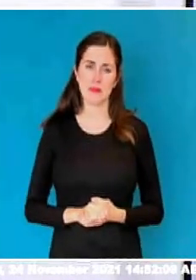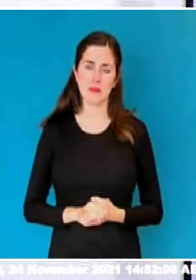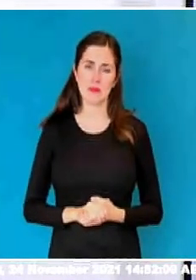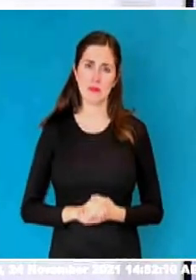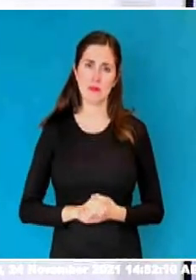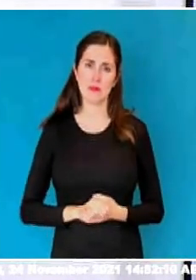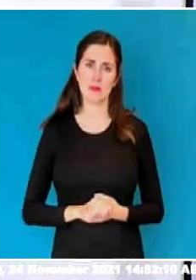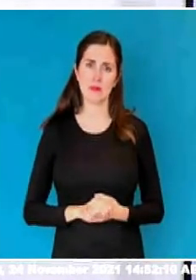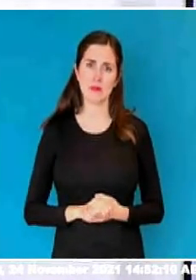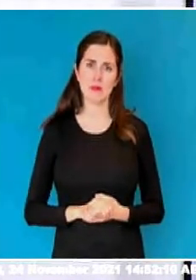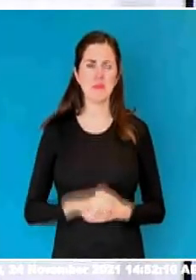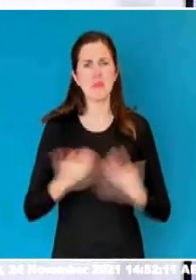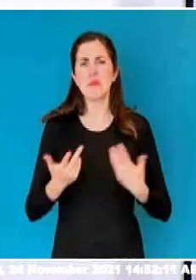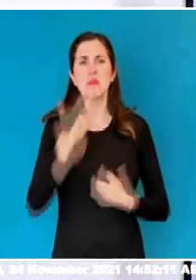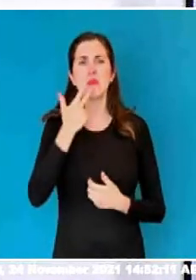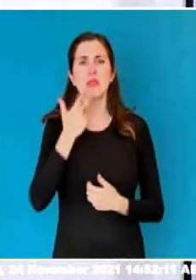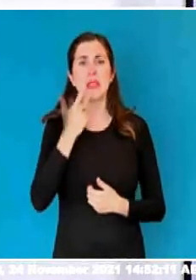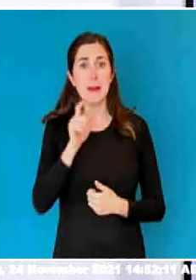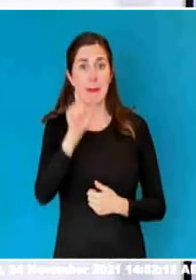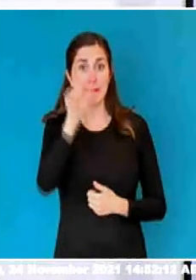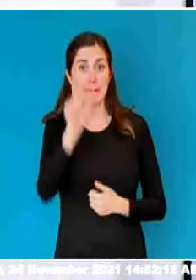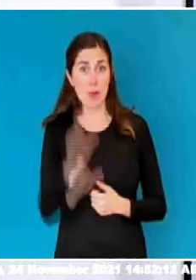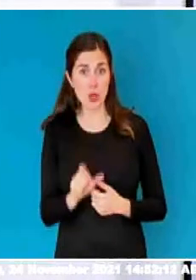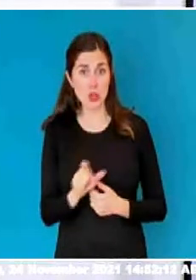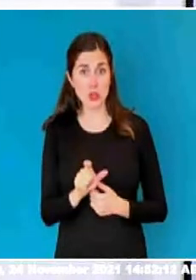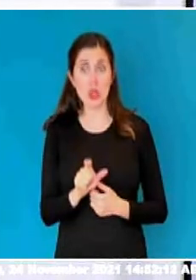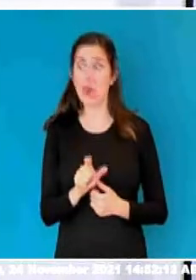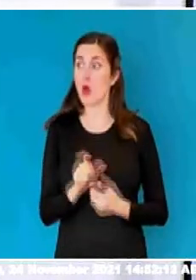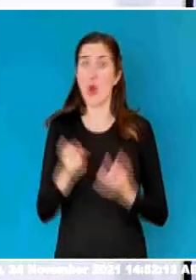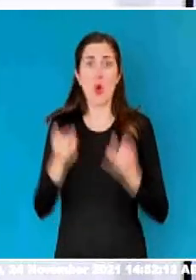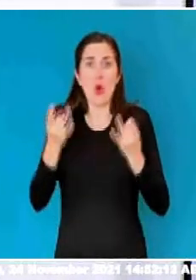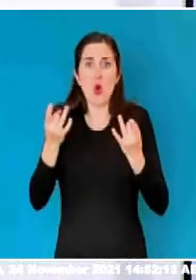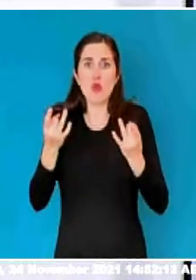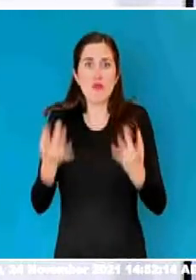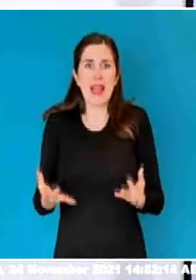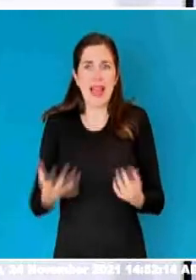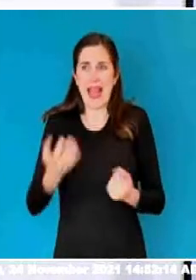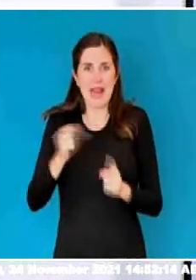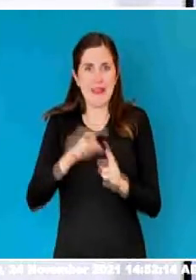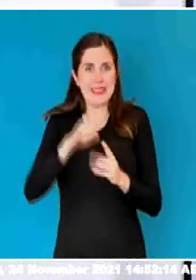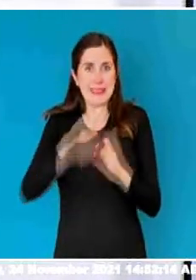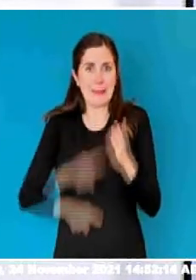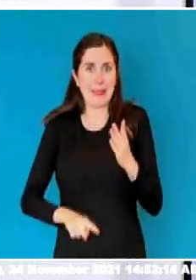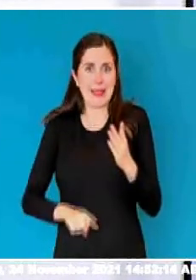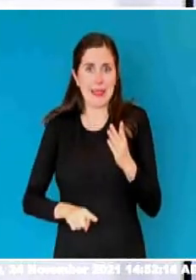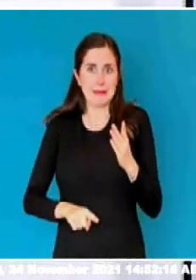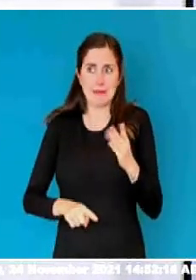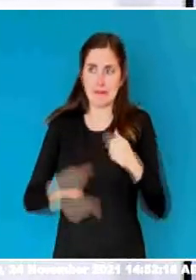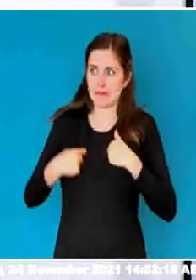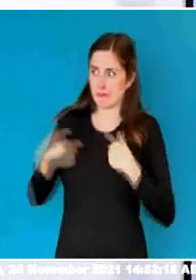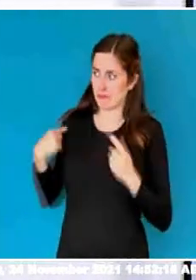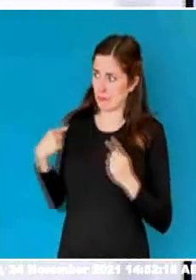But for a worker who comes to the workplace with a pre existing disability, there can